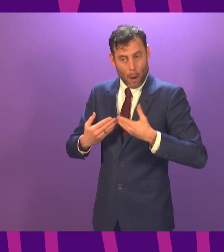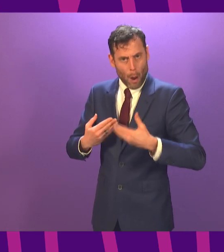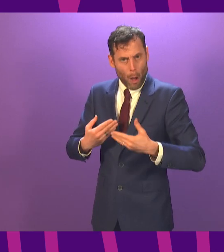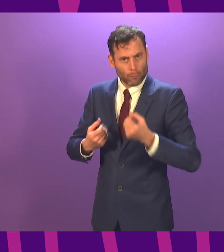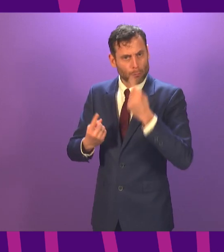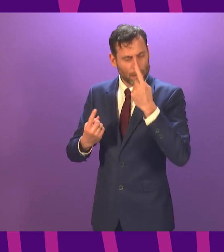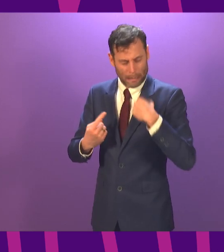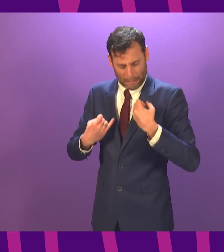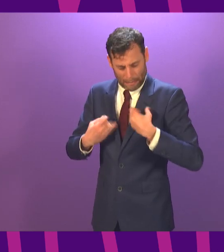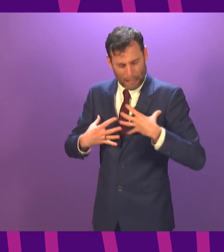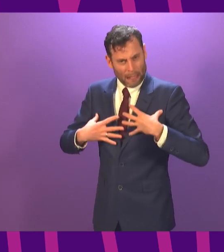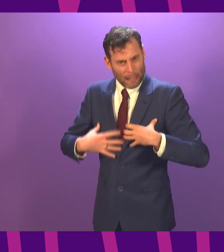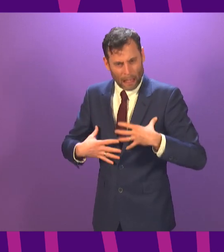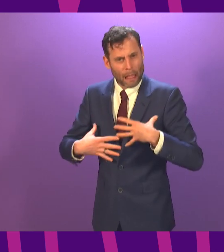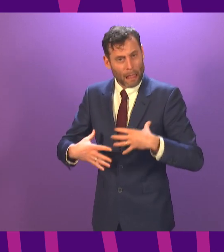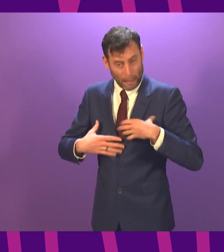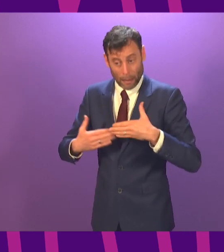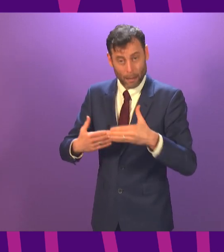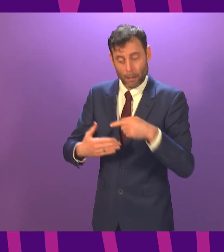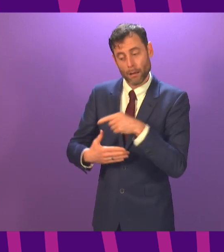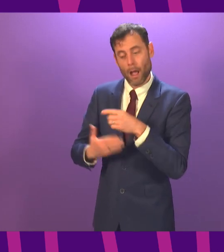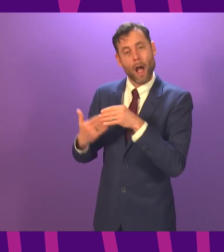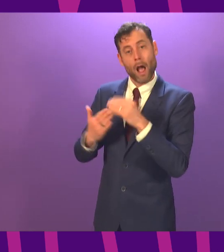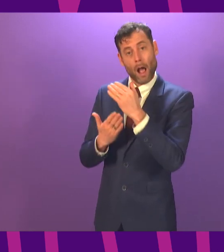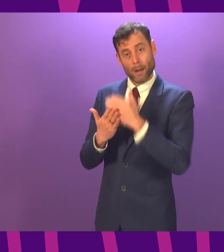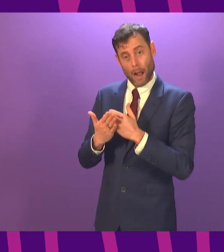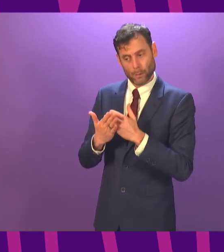on long Covid continues to emerge. The guideline will support general practitioners and clinicians